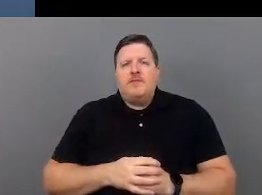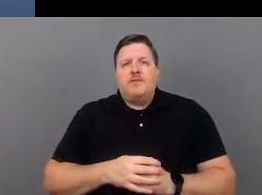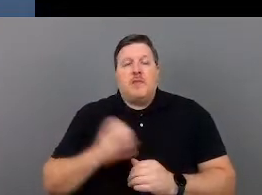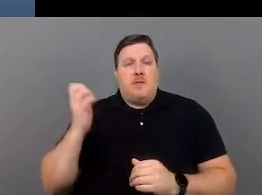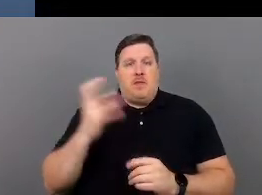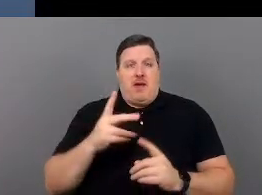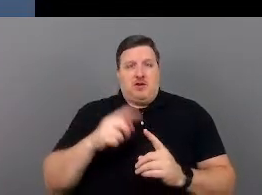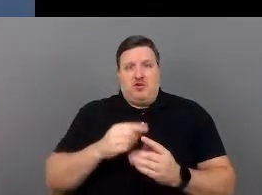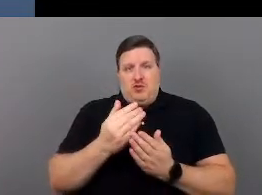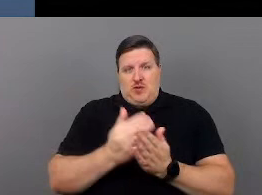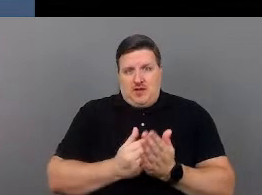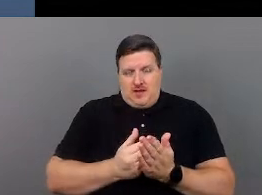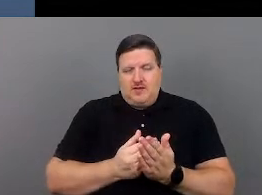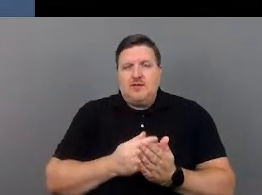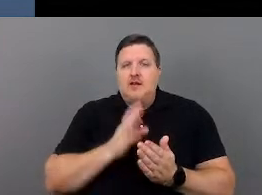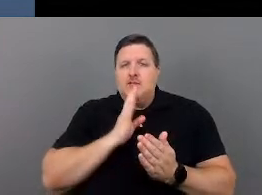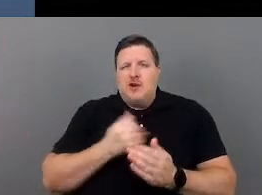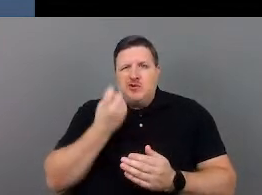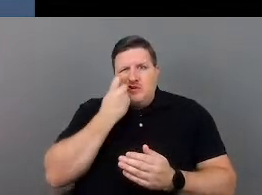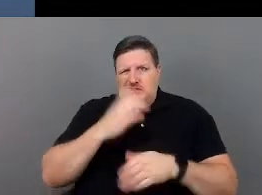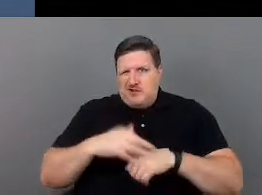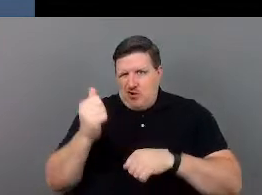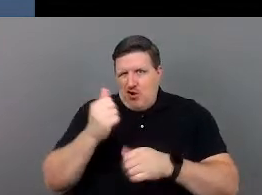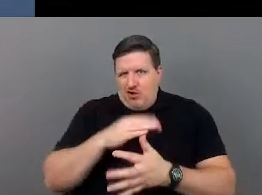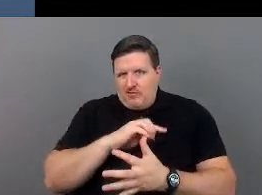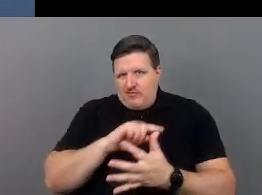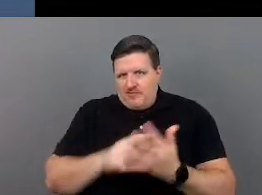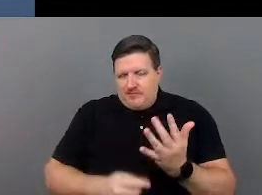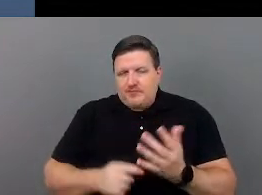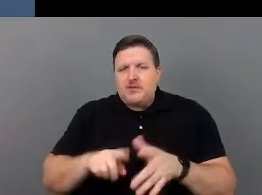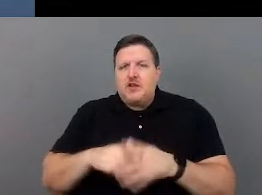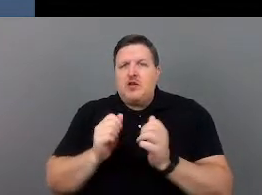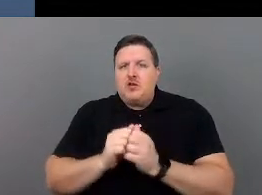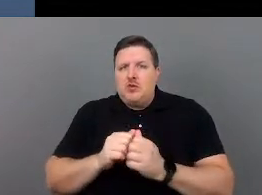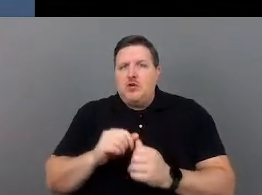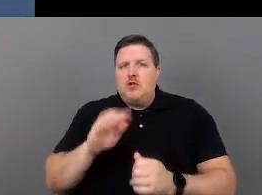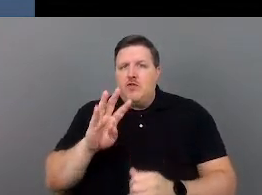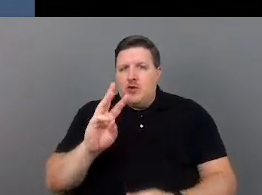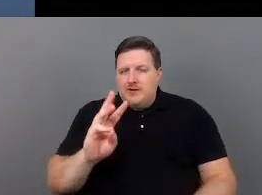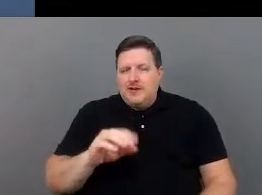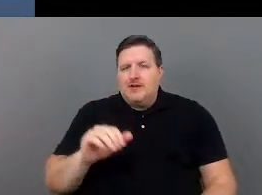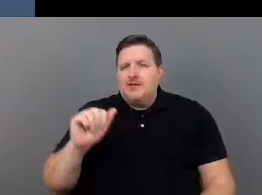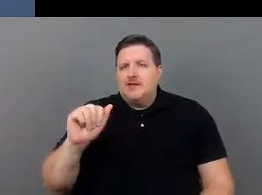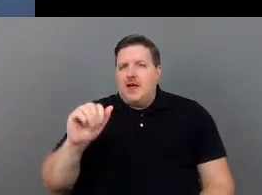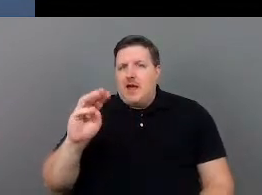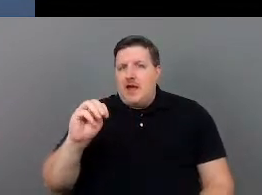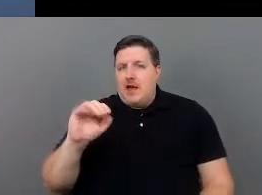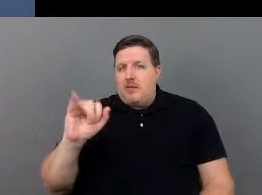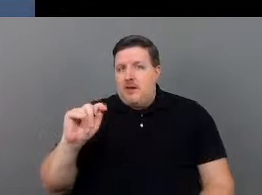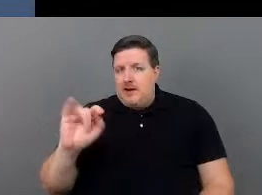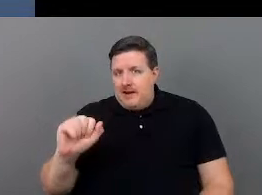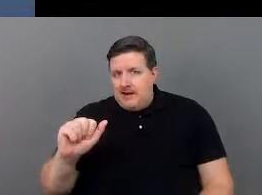AMITY FOSTER. ≫ GREAT. CAN YOU HEAR ME OKAY? ≫ COUNCIL PRESIDENT YES. ≫ THANKS.